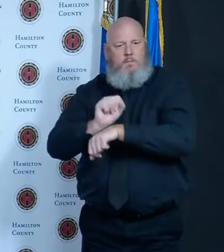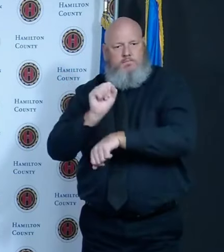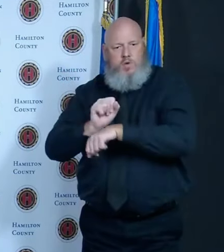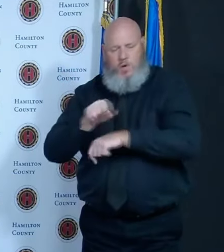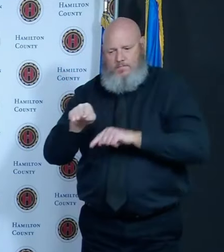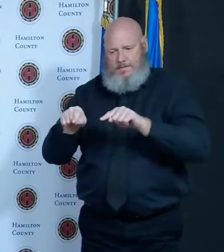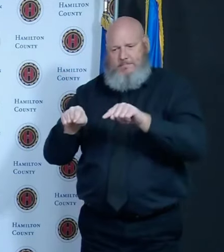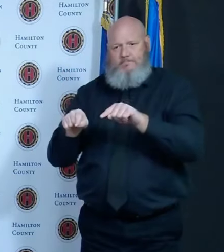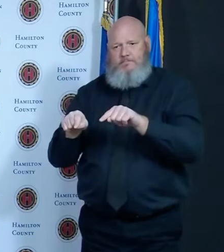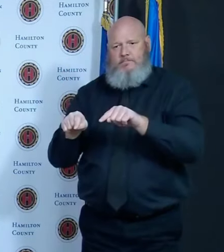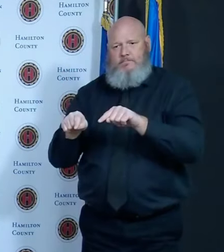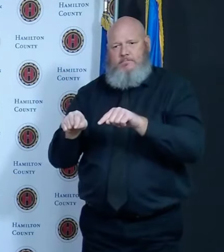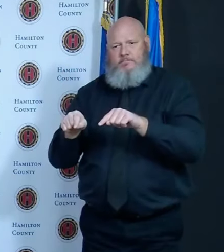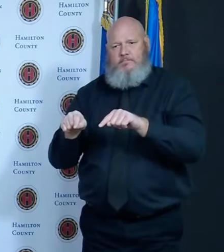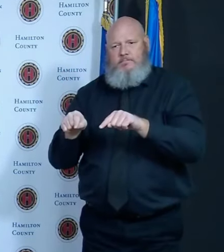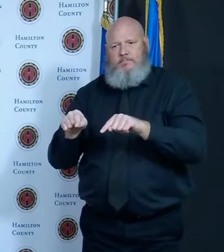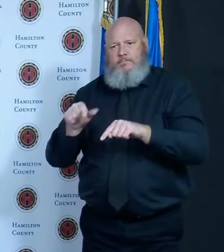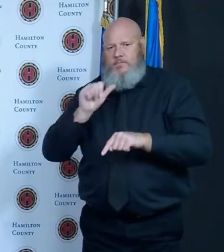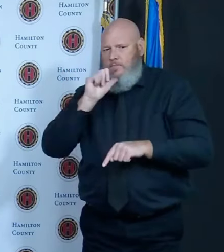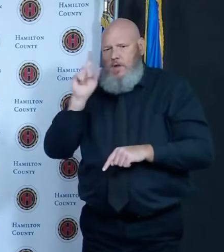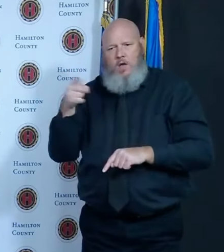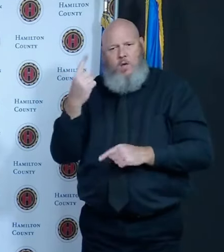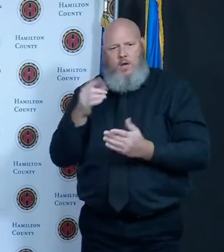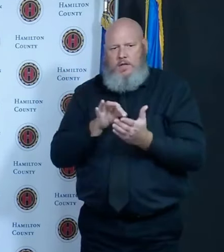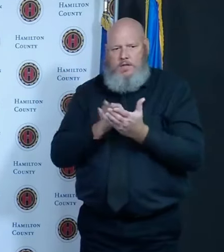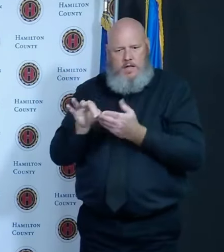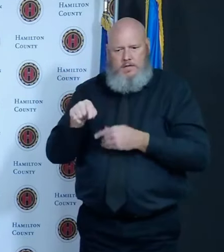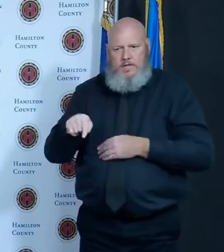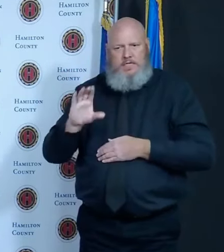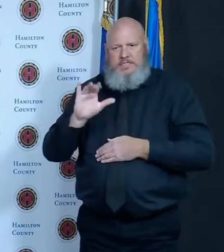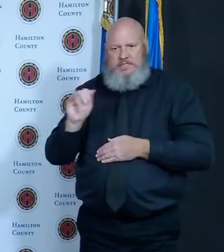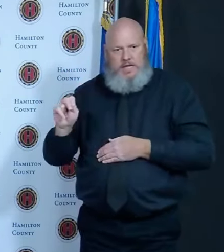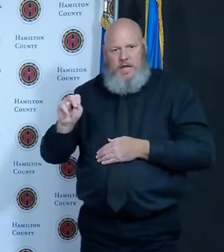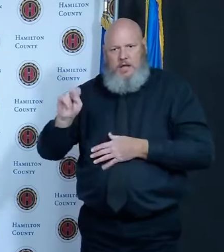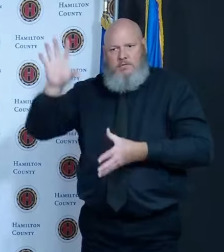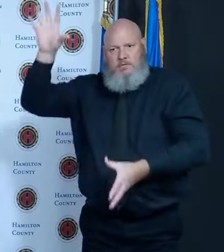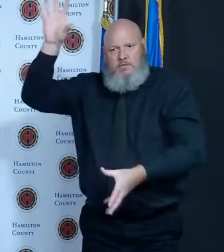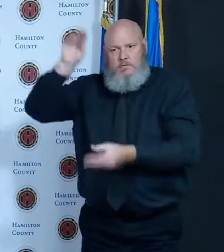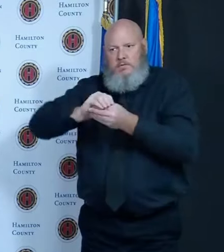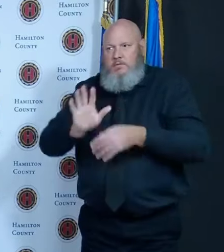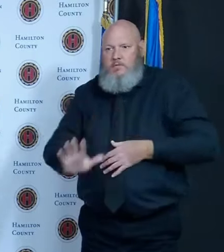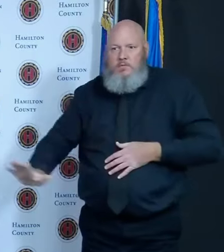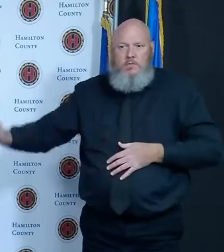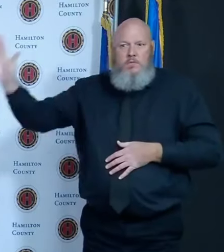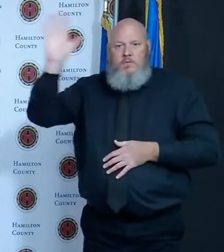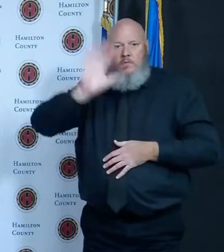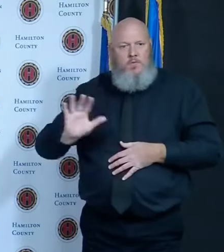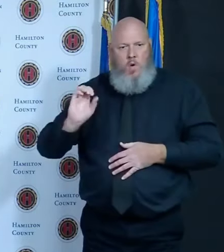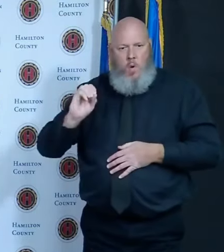if you start with January 1 of this year and go through March 20 as your your